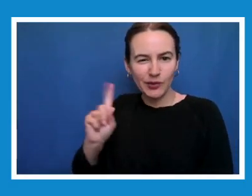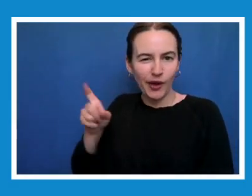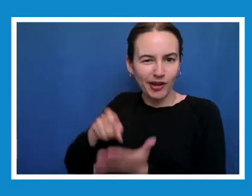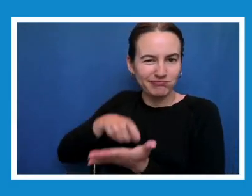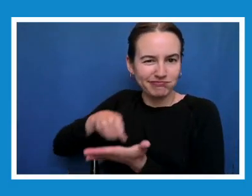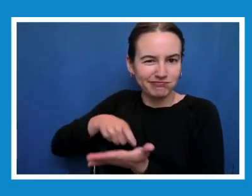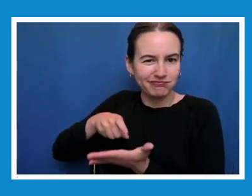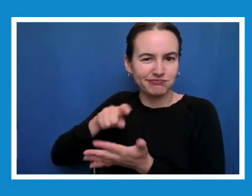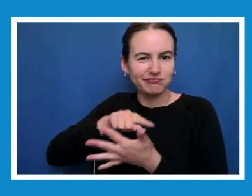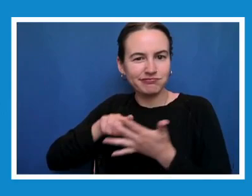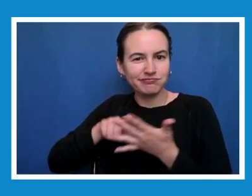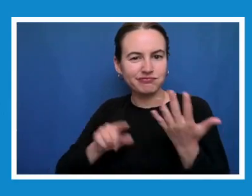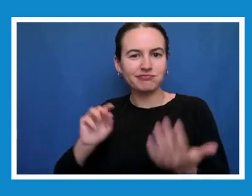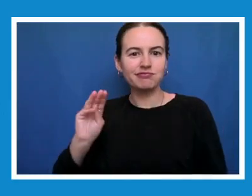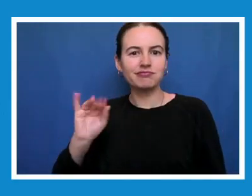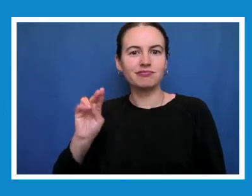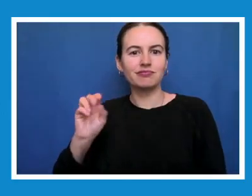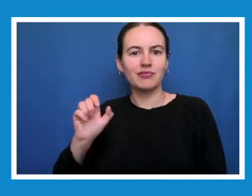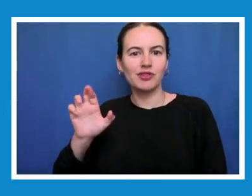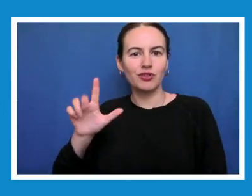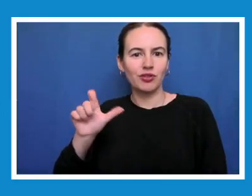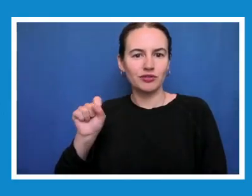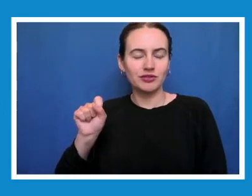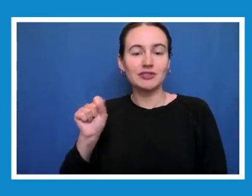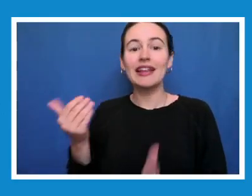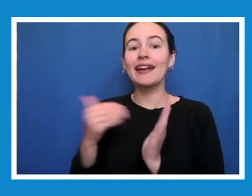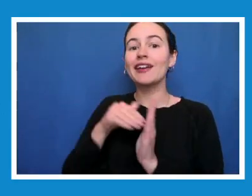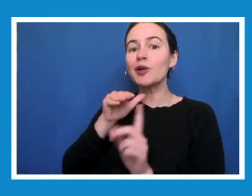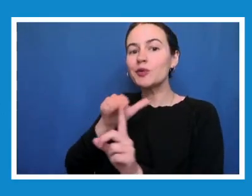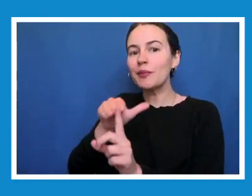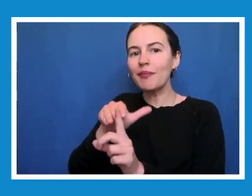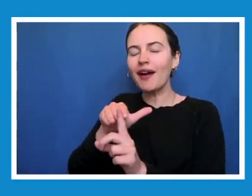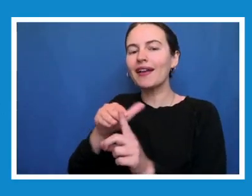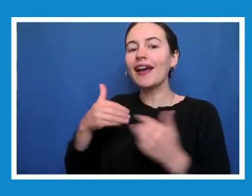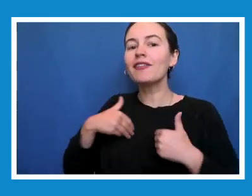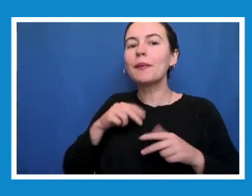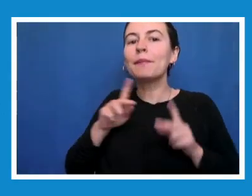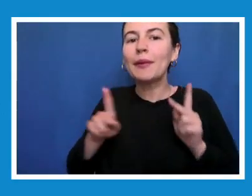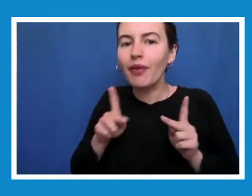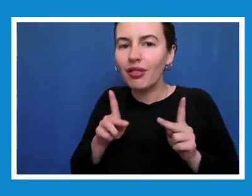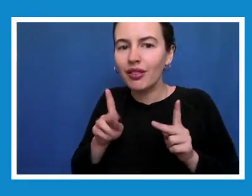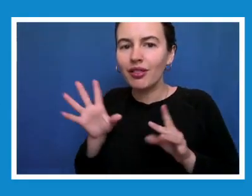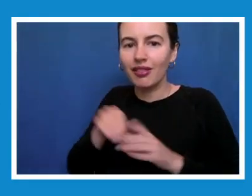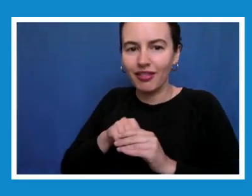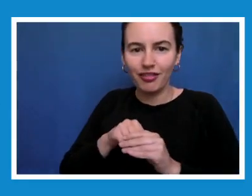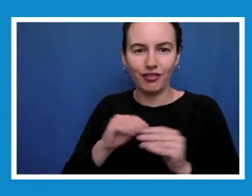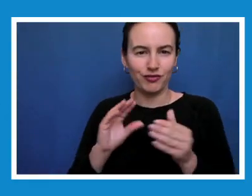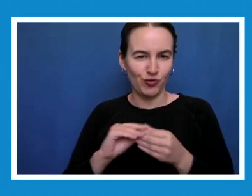and then we remind them again to add the people to the story and to push farther